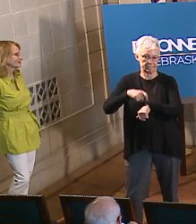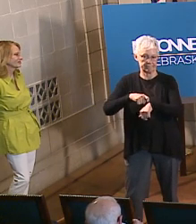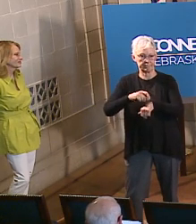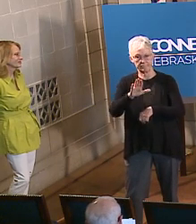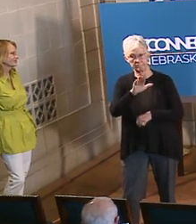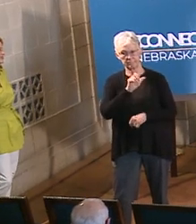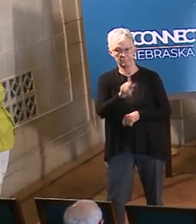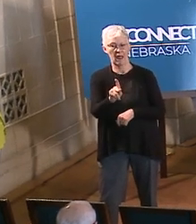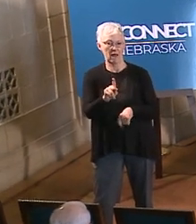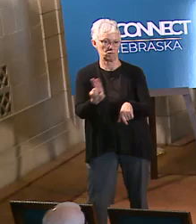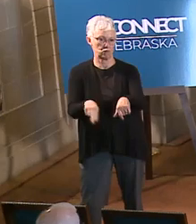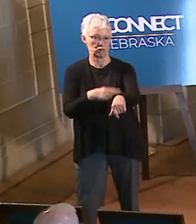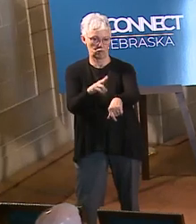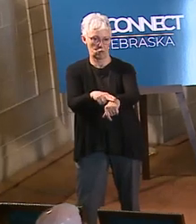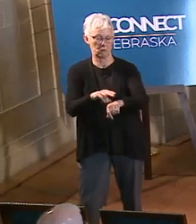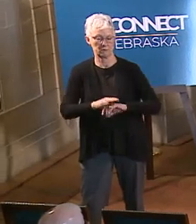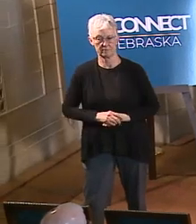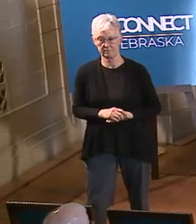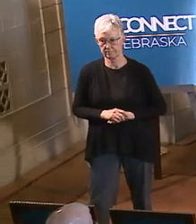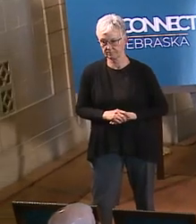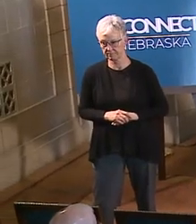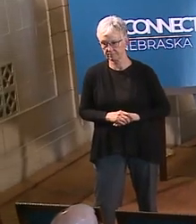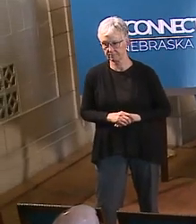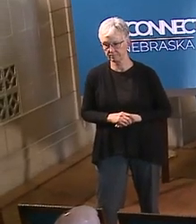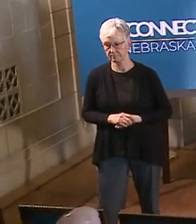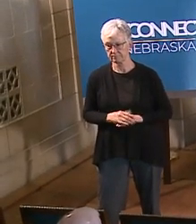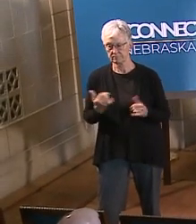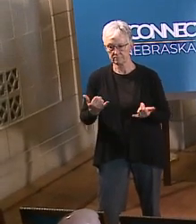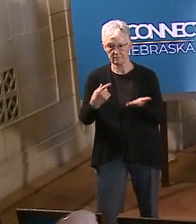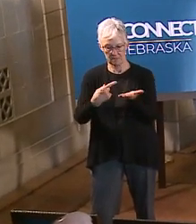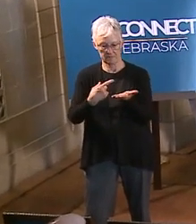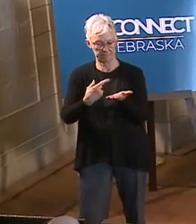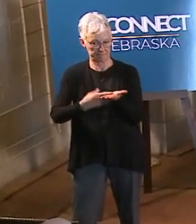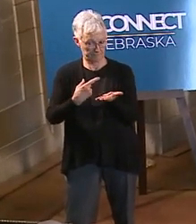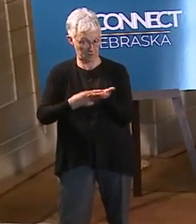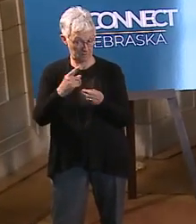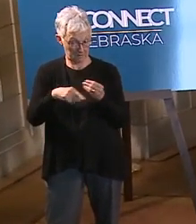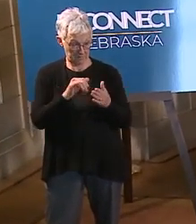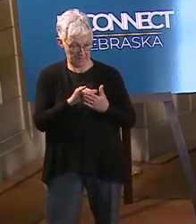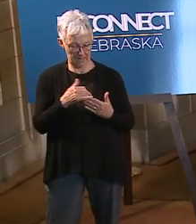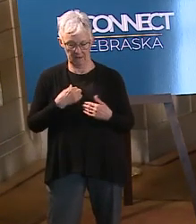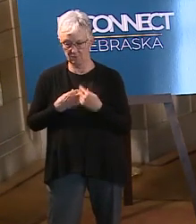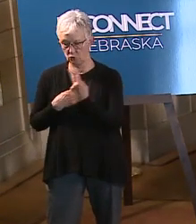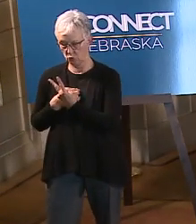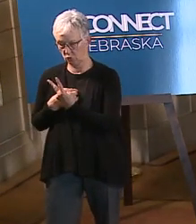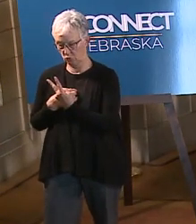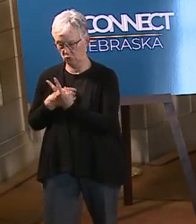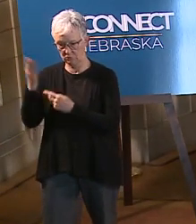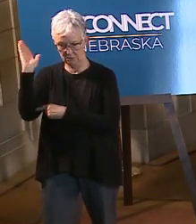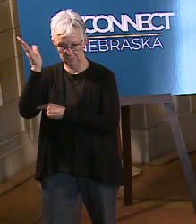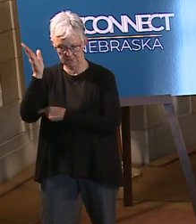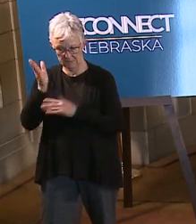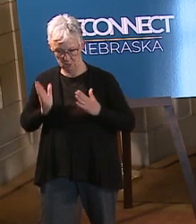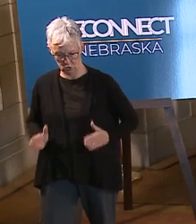LIVE A MORE NORMAL LIFE. NOW IT'S TIME TO RETURN TO